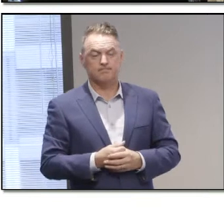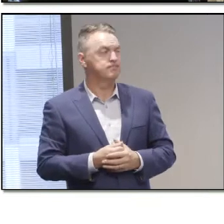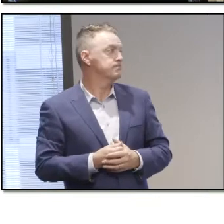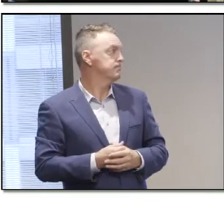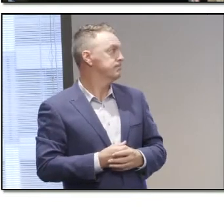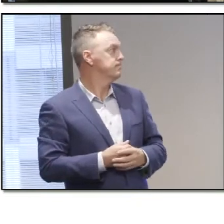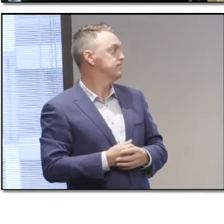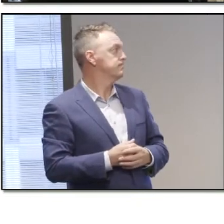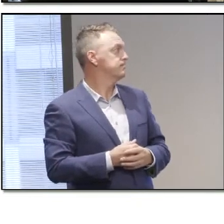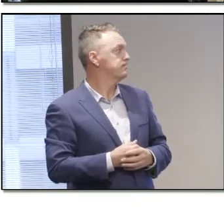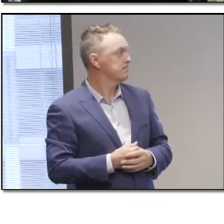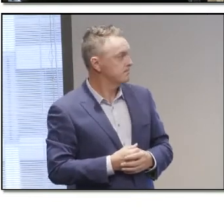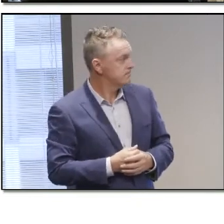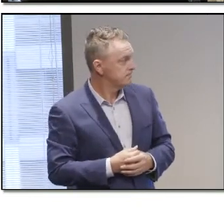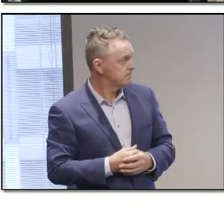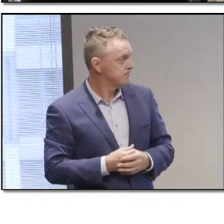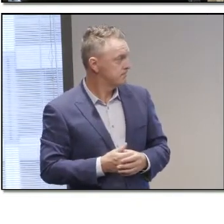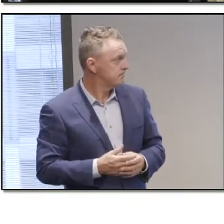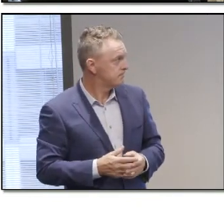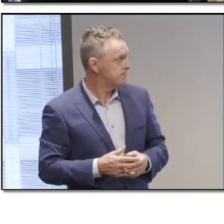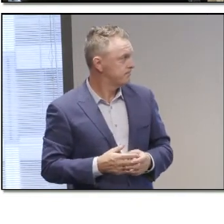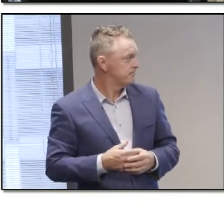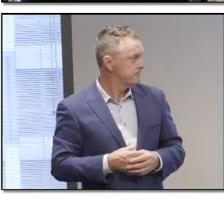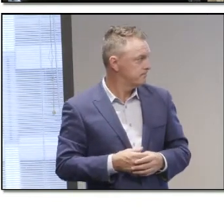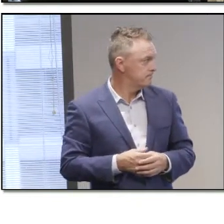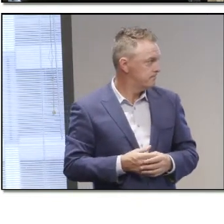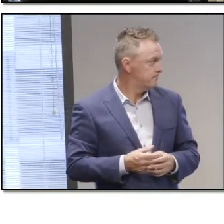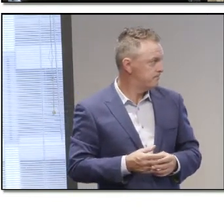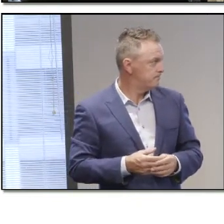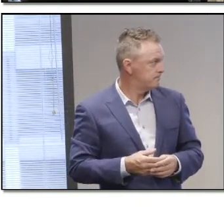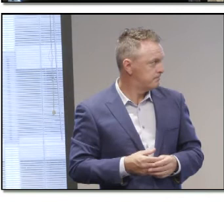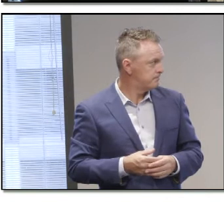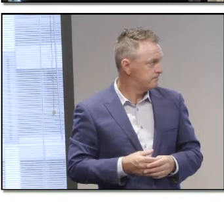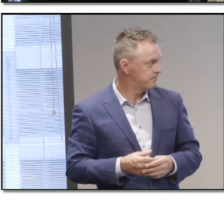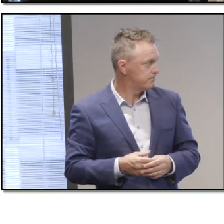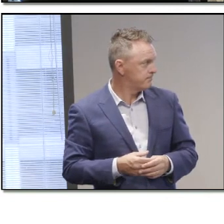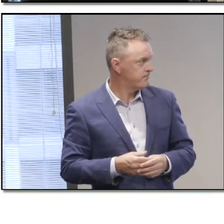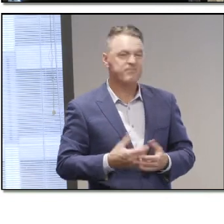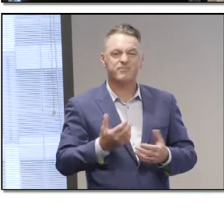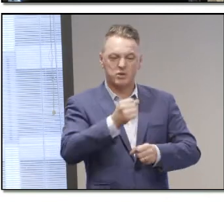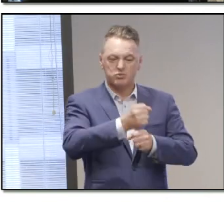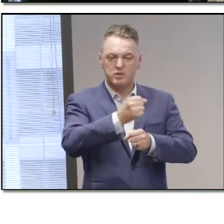So, this schematic or this graph, this picture rather, shows a great grandmother down to